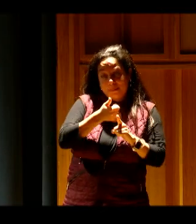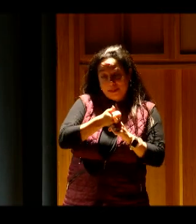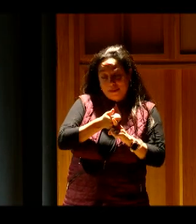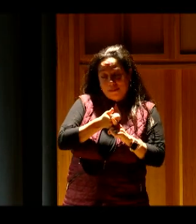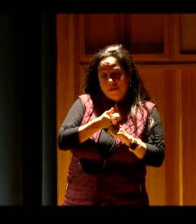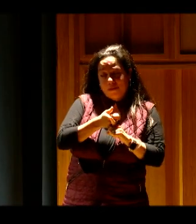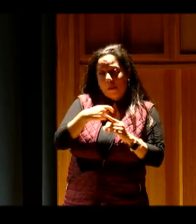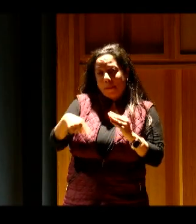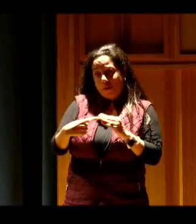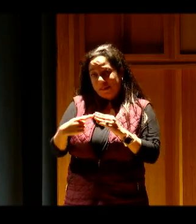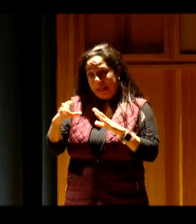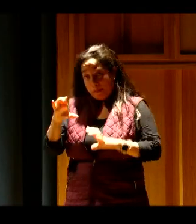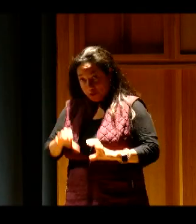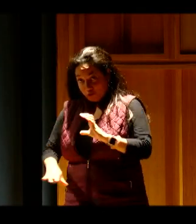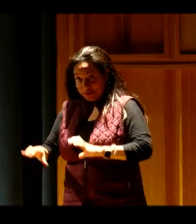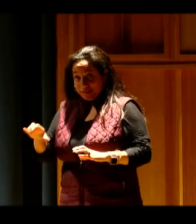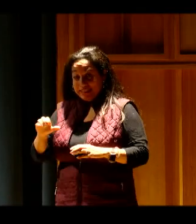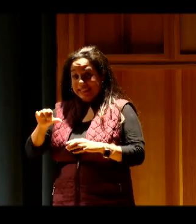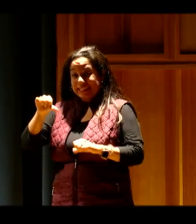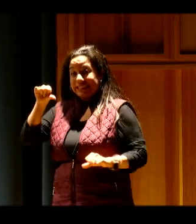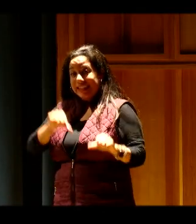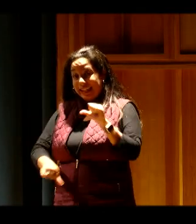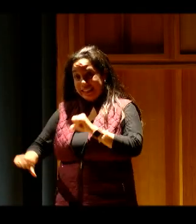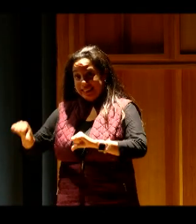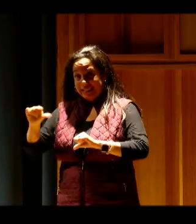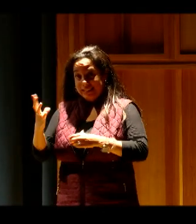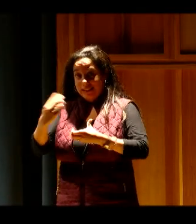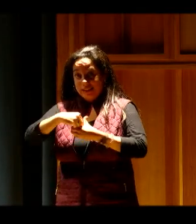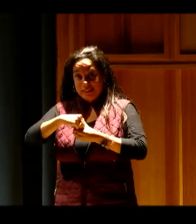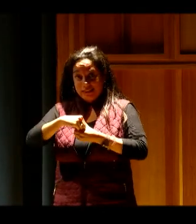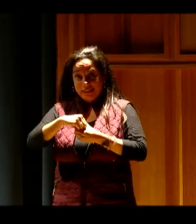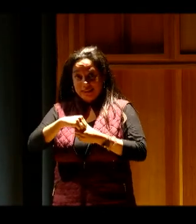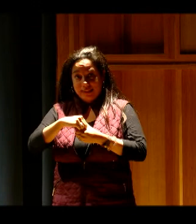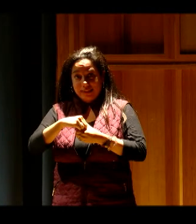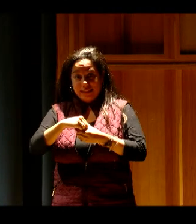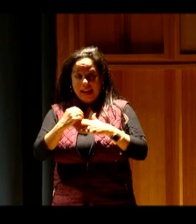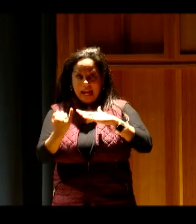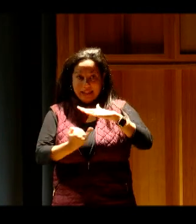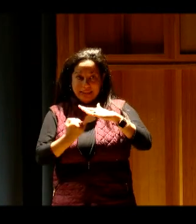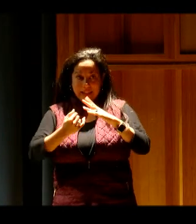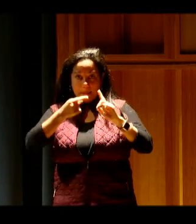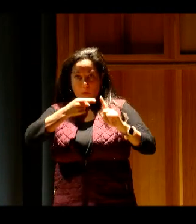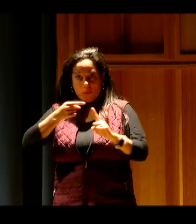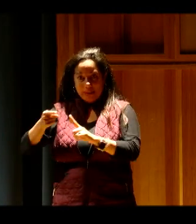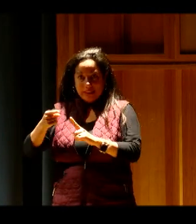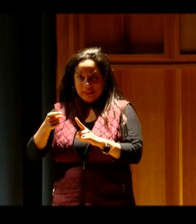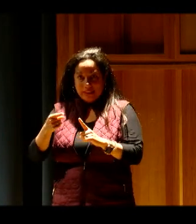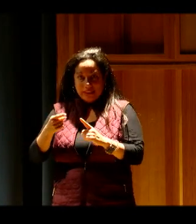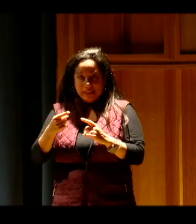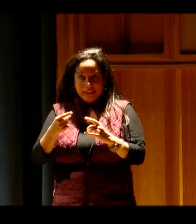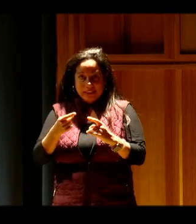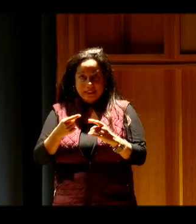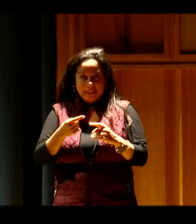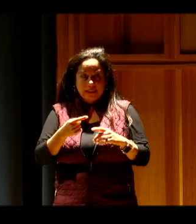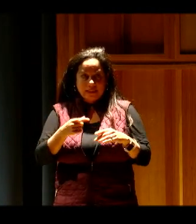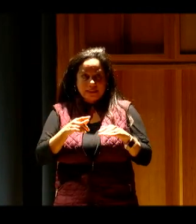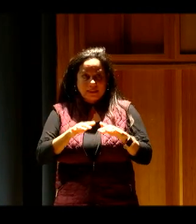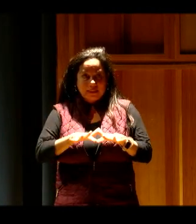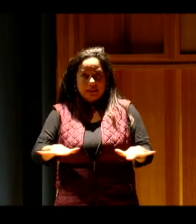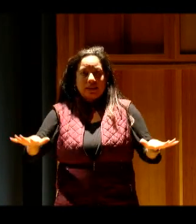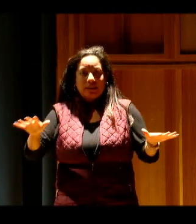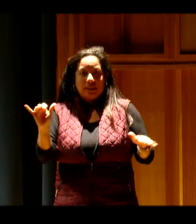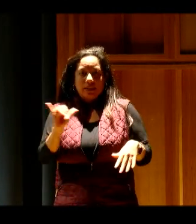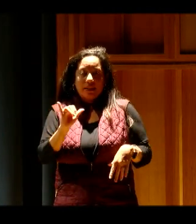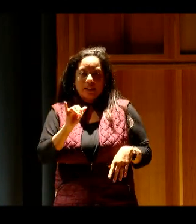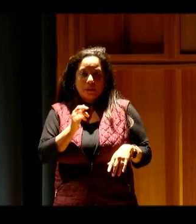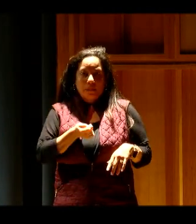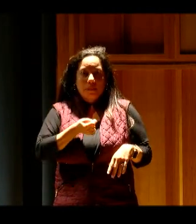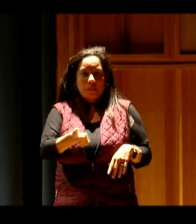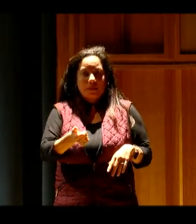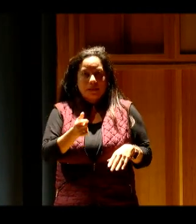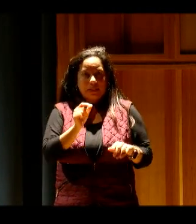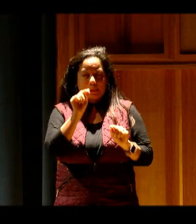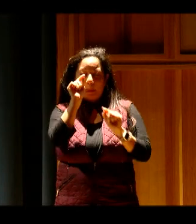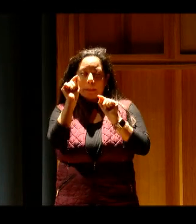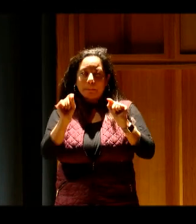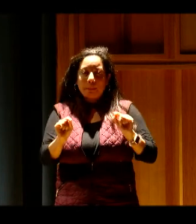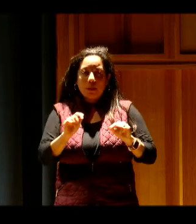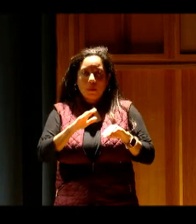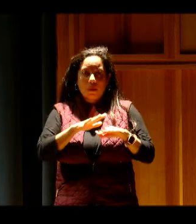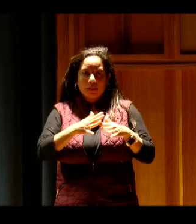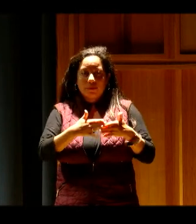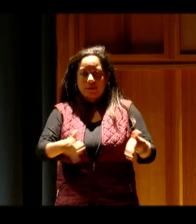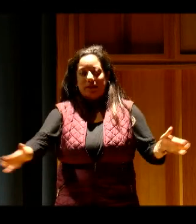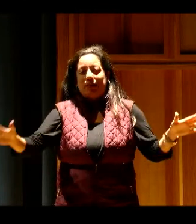it was a science consisting of isolated points, thinly scattered like lurid specks on a vast field of blackness,